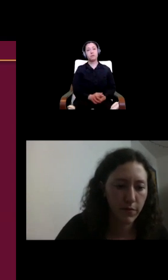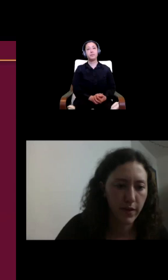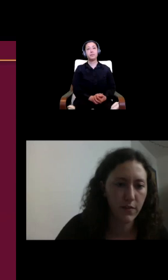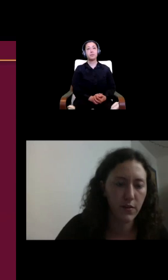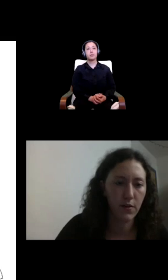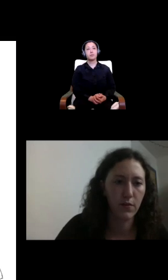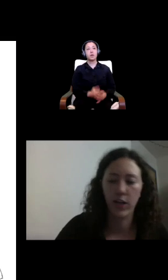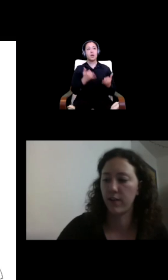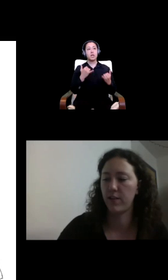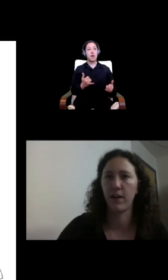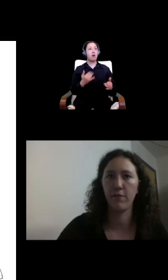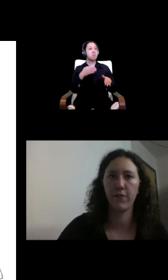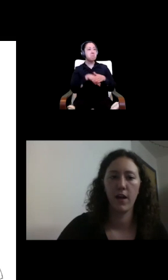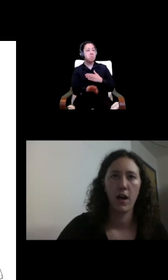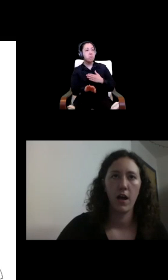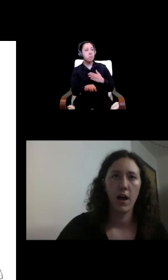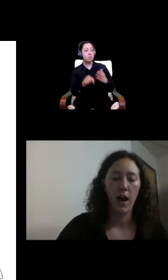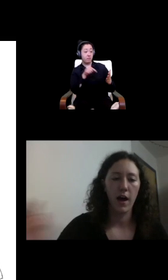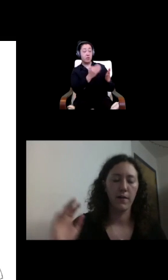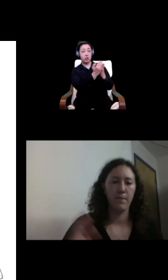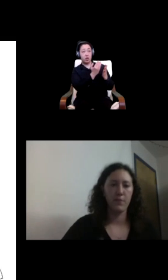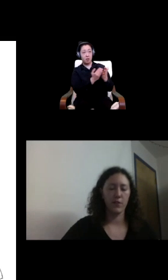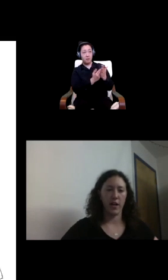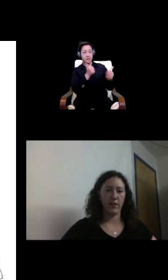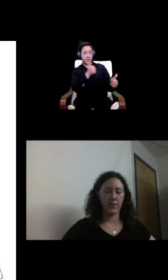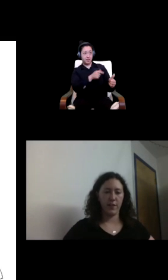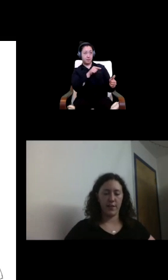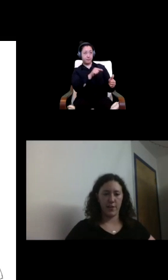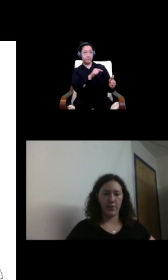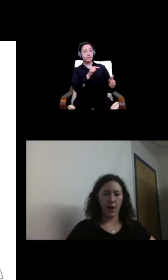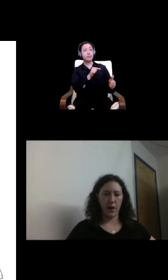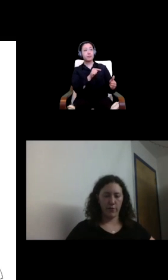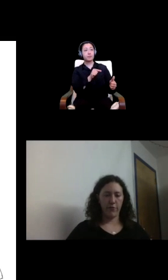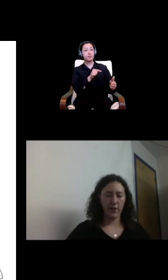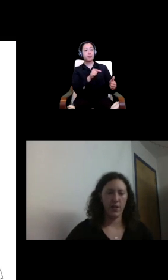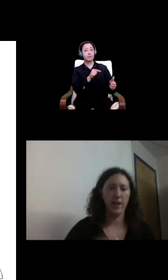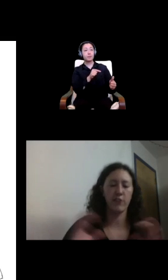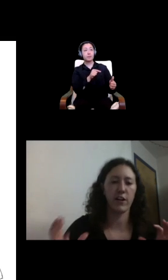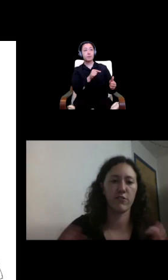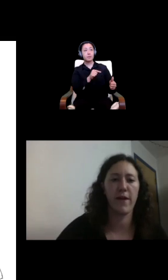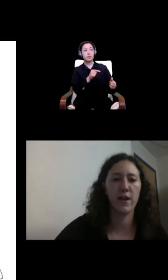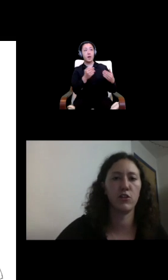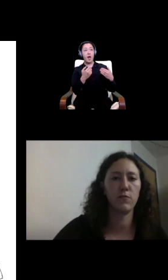Moving into the checklist itself. So the checklist consists of an introductory page, which I